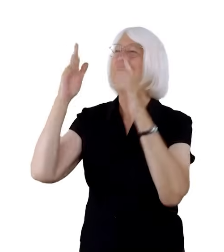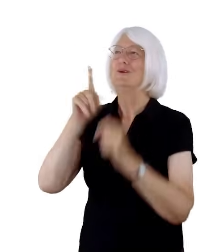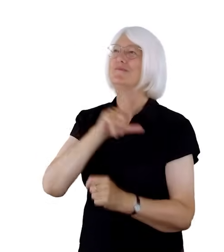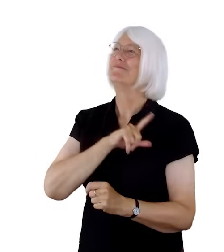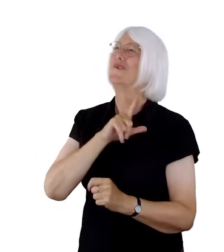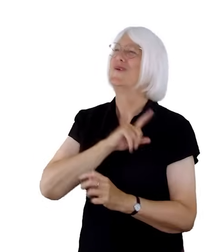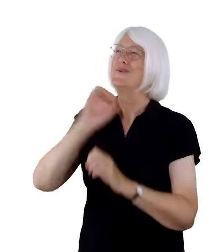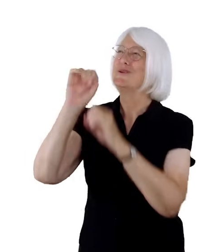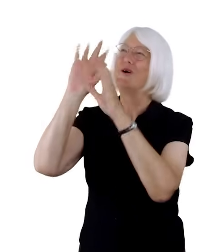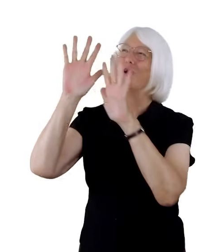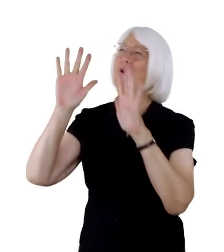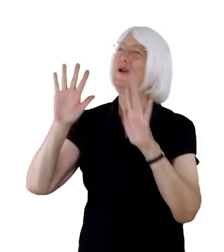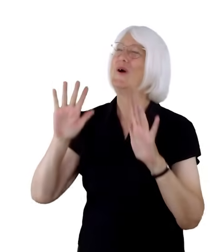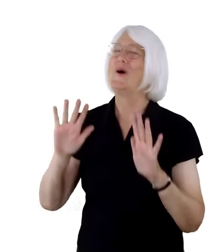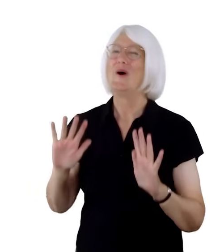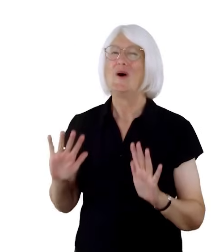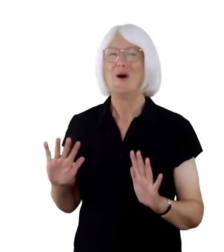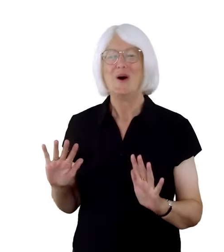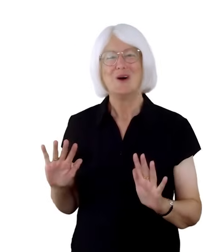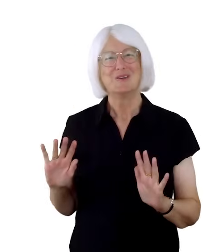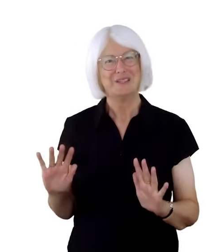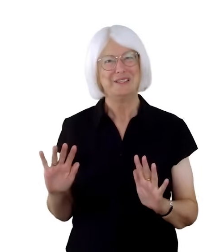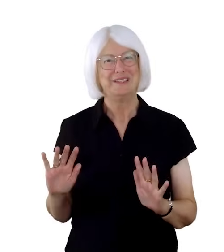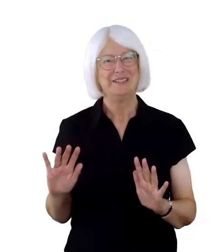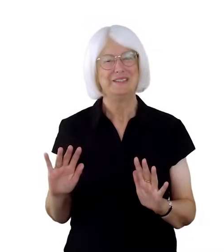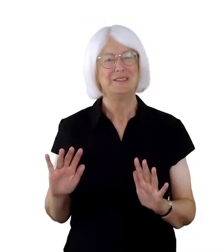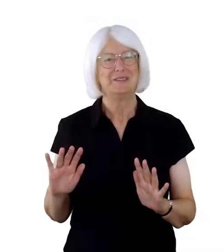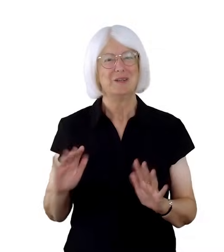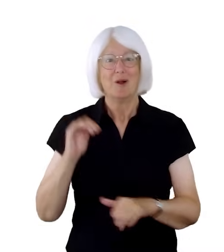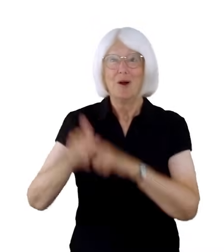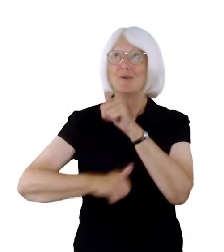We praise you for your glory